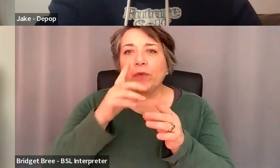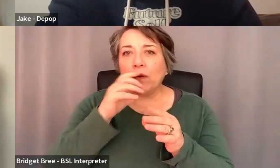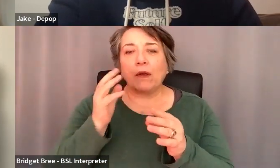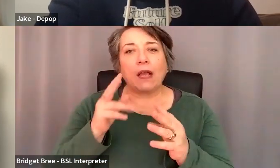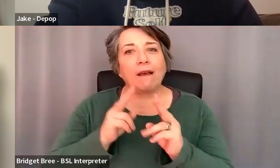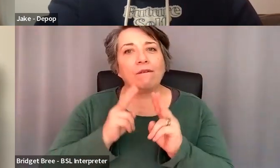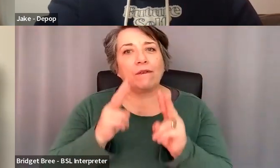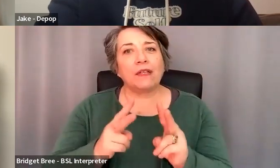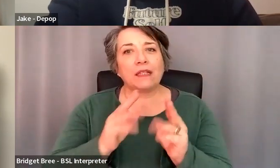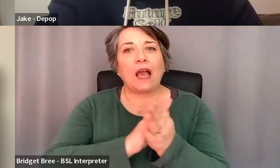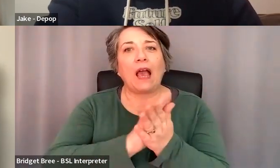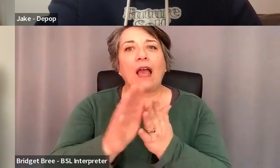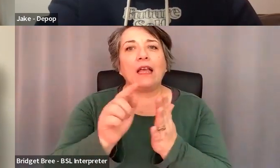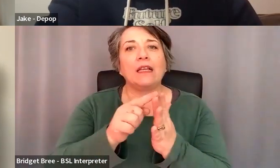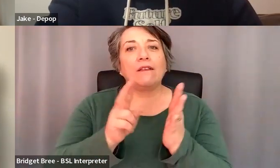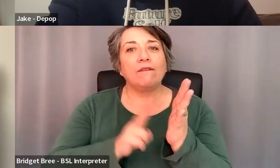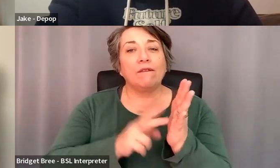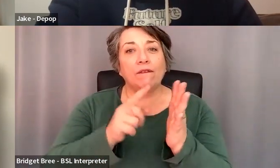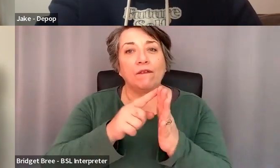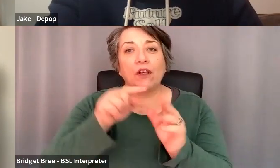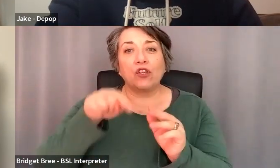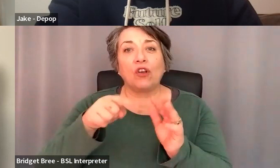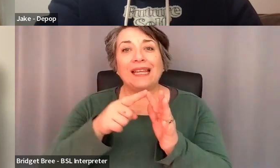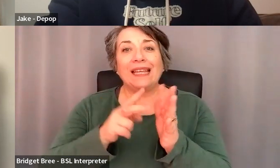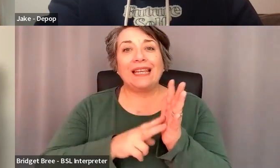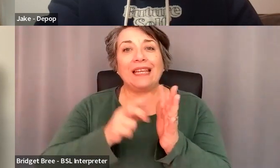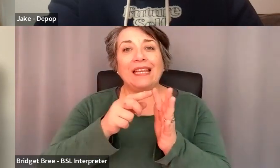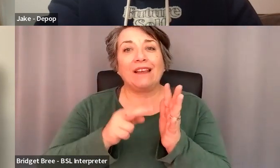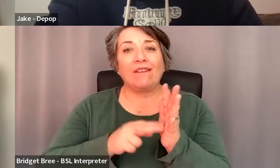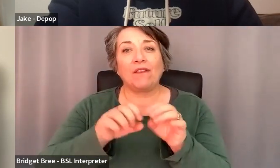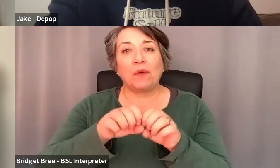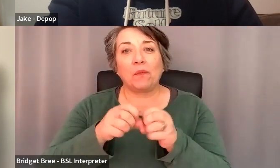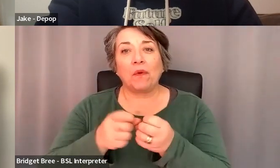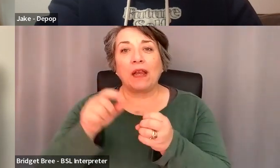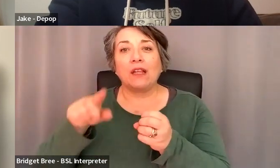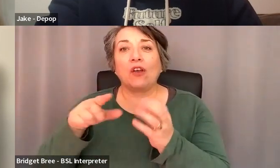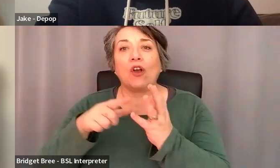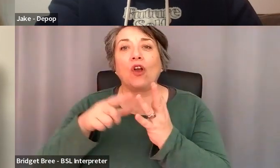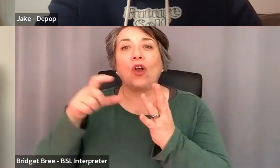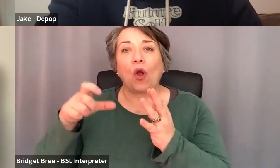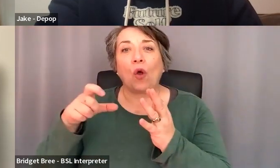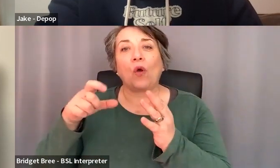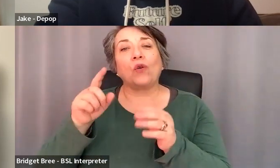That's hive dot even break dot.uk at any time you like, but not for the next hour or so. If you need extra support, coaching or sign posting service, visit thehive.evenbreak.co.uk.